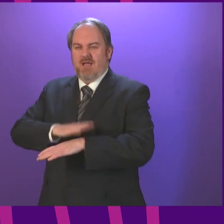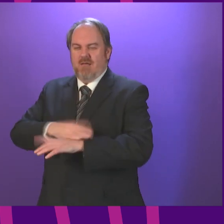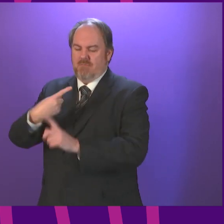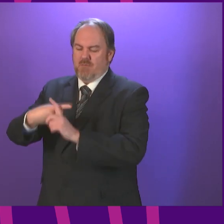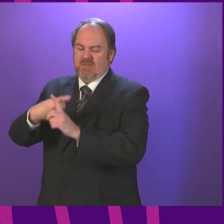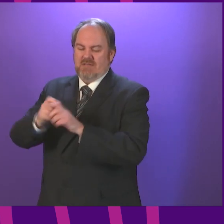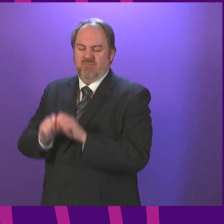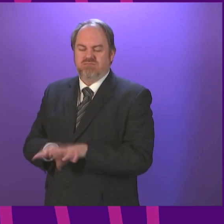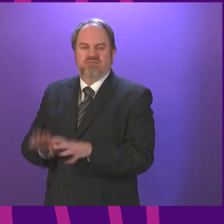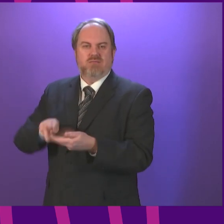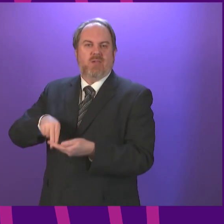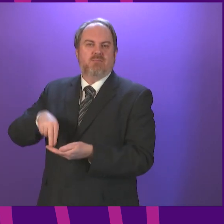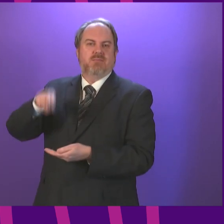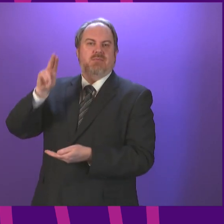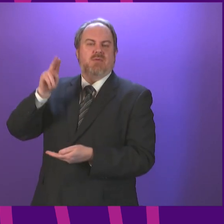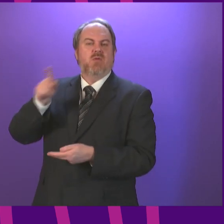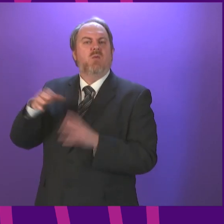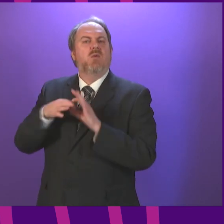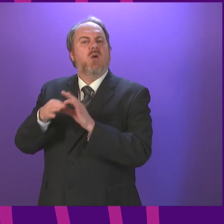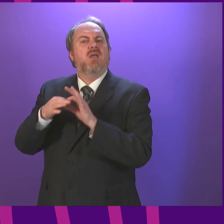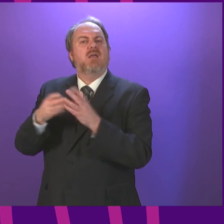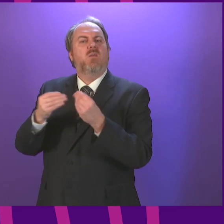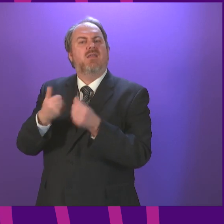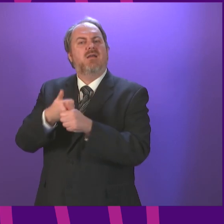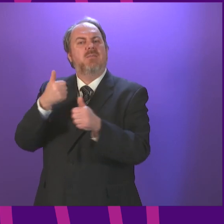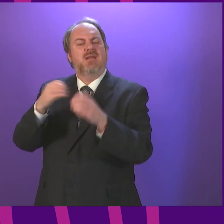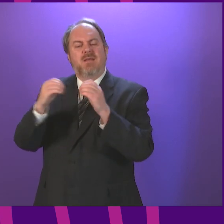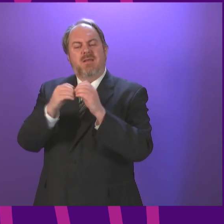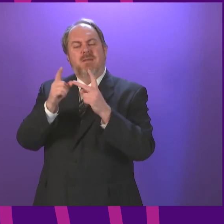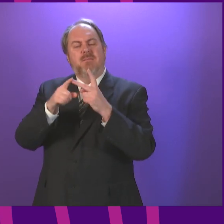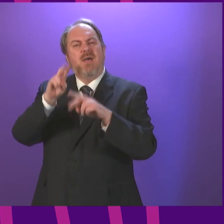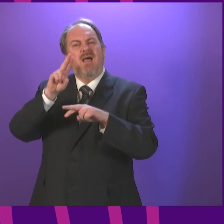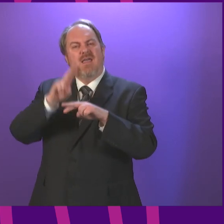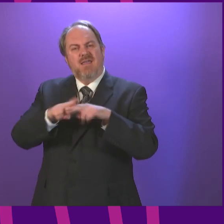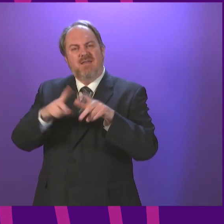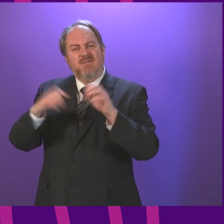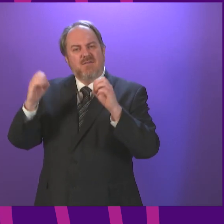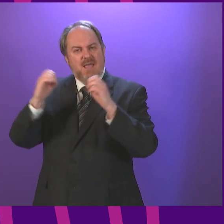Burntisland Fabrications, backed by millions of pounds, but that did not work out, either.